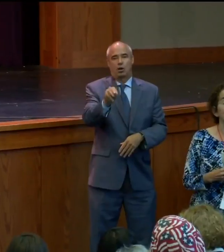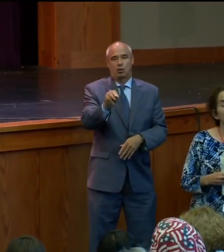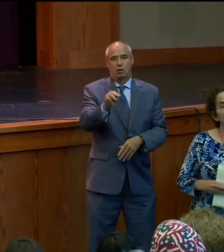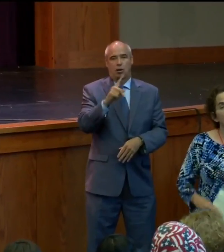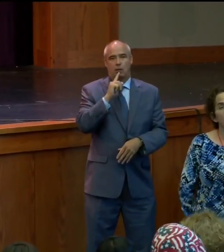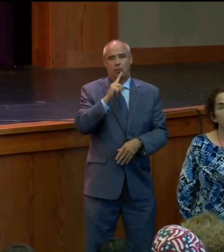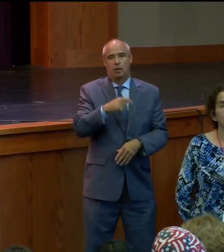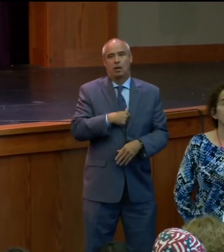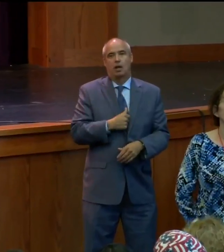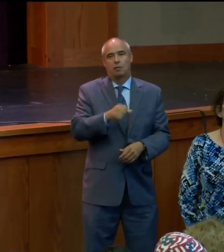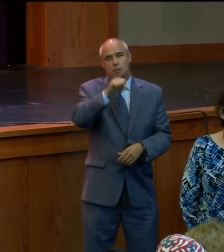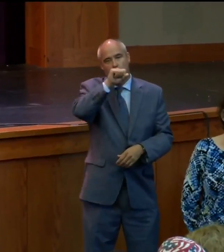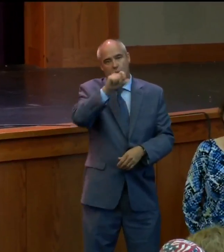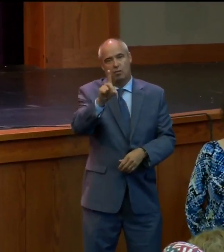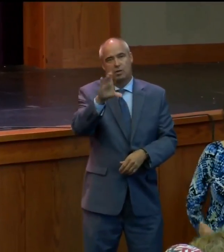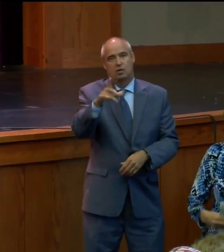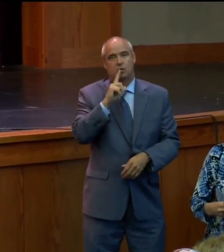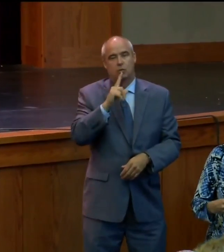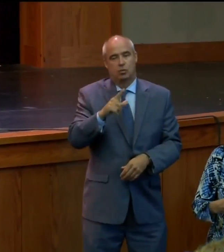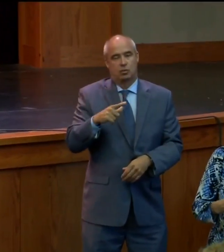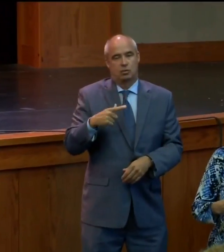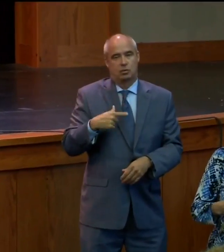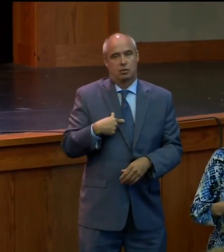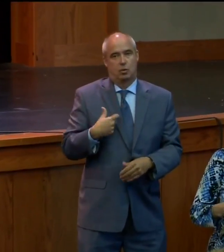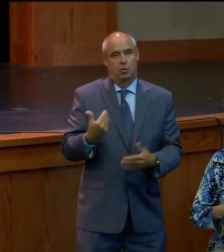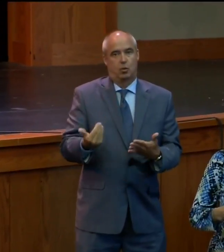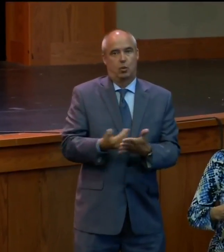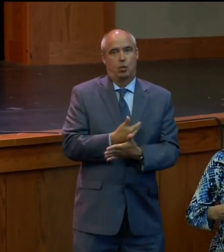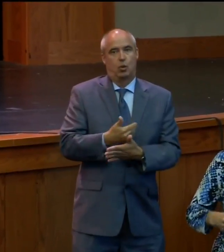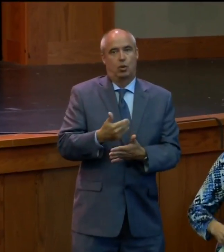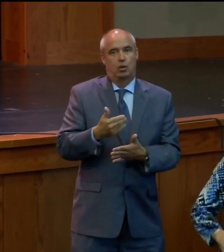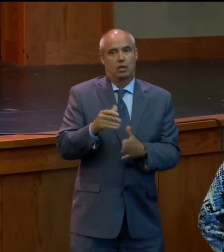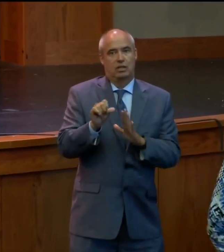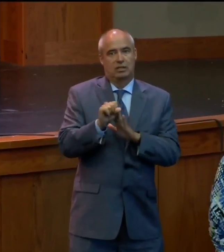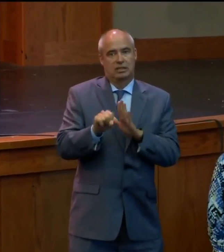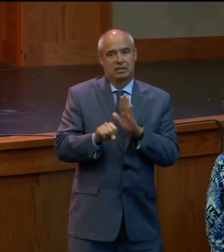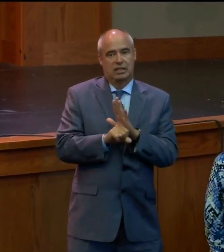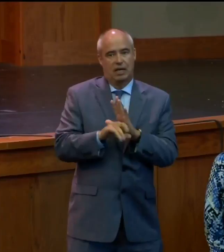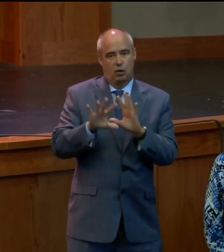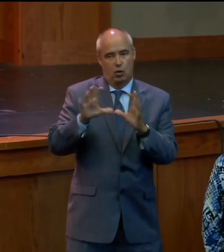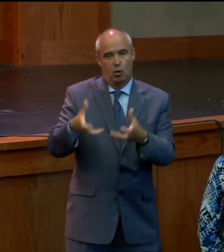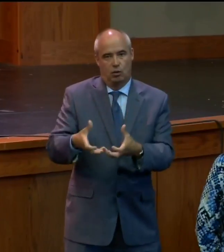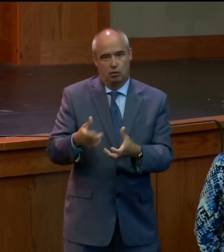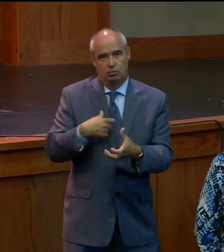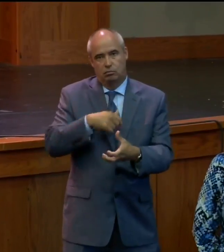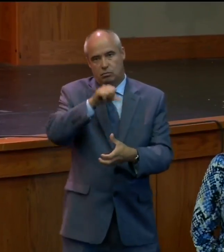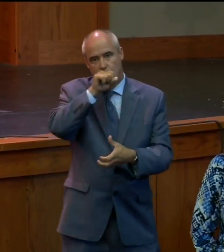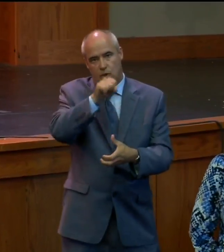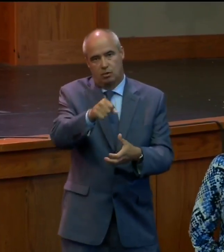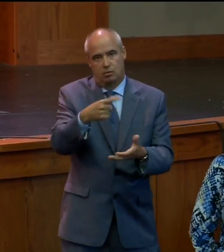I LOVE D.C. WE REALLY NEED STATEHOOD. I WANTED TO JUST TALK STRATEGY FOR A MINUTE, GOING A LITTLE BIT